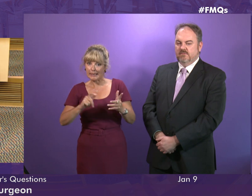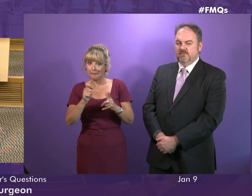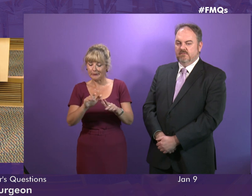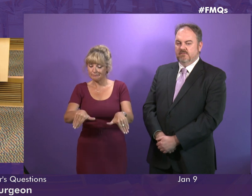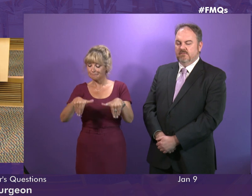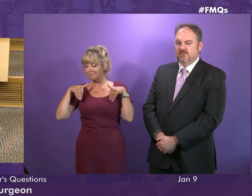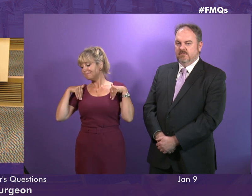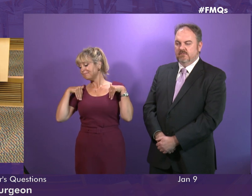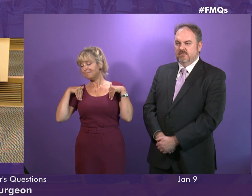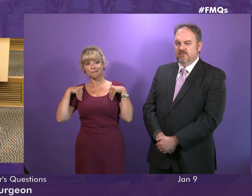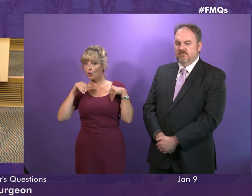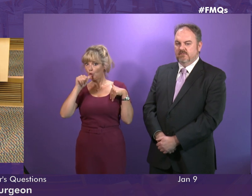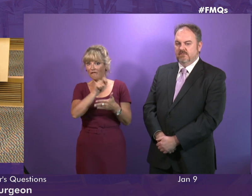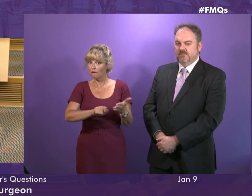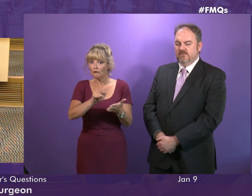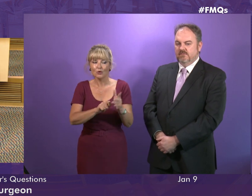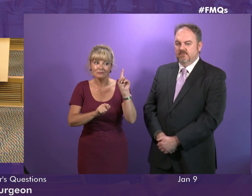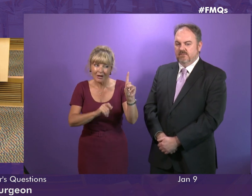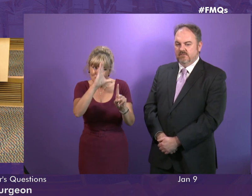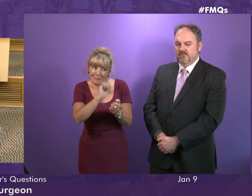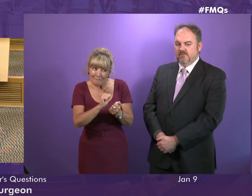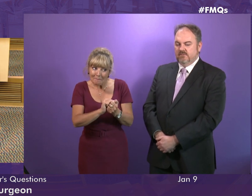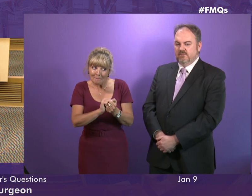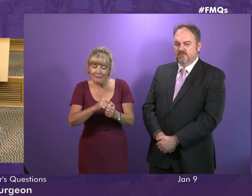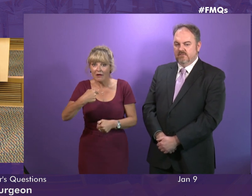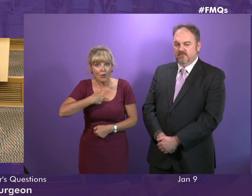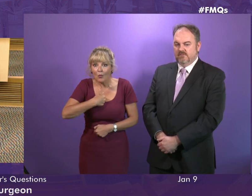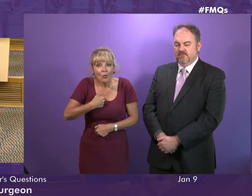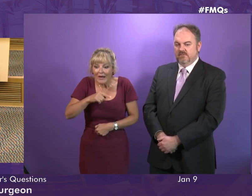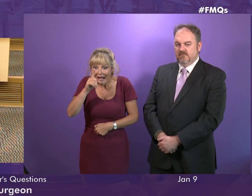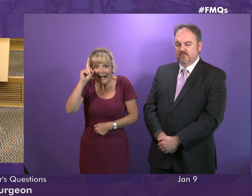it. As a Scottish Government, we are not in control of the decision about a third runway